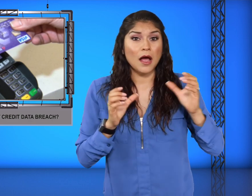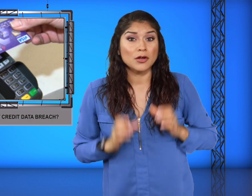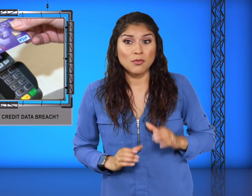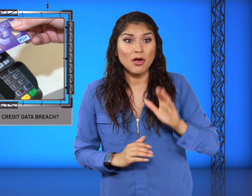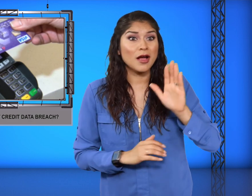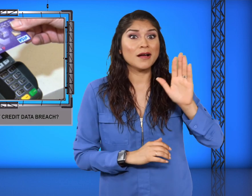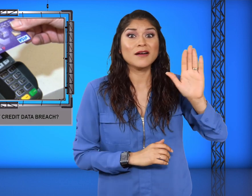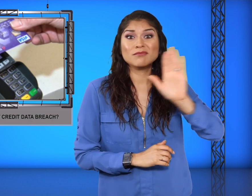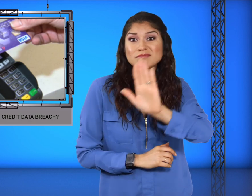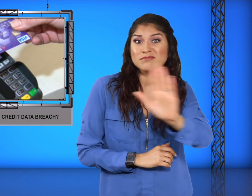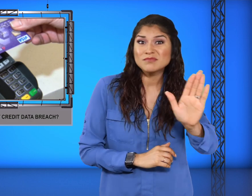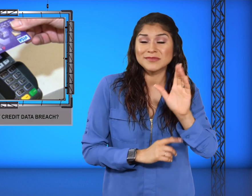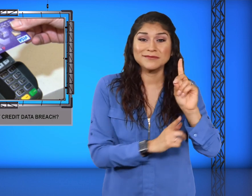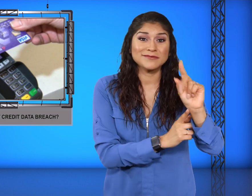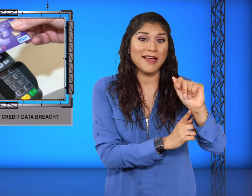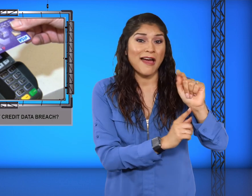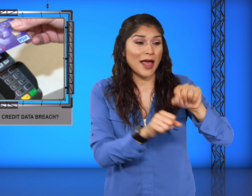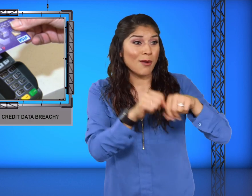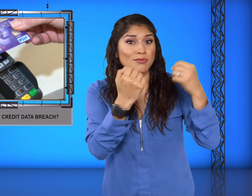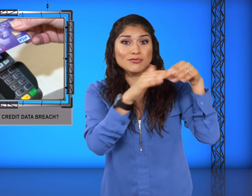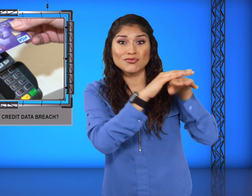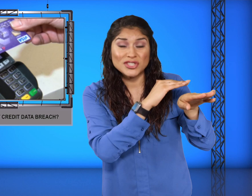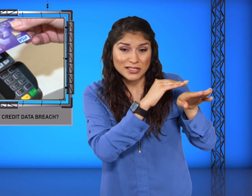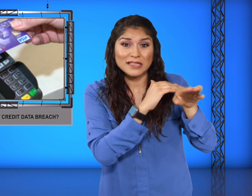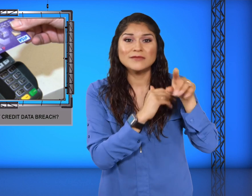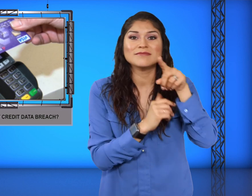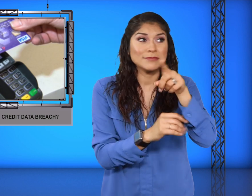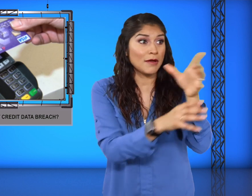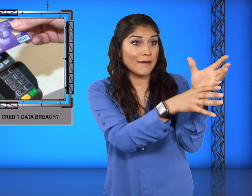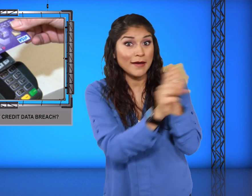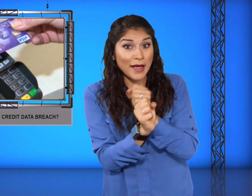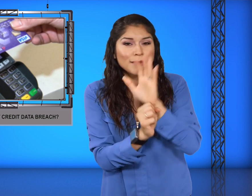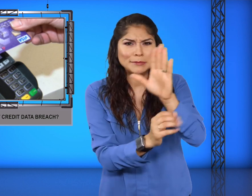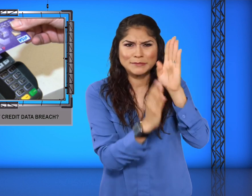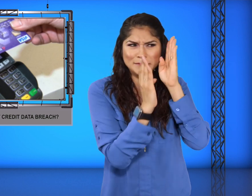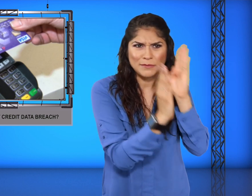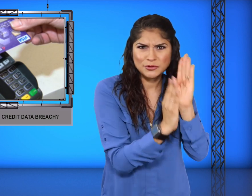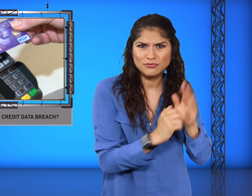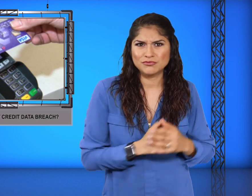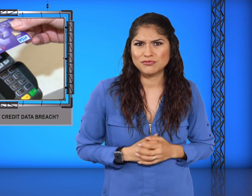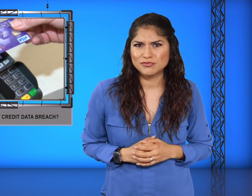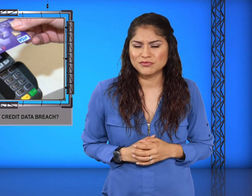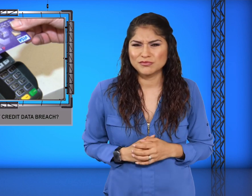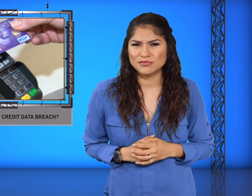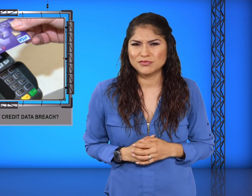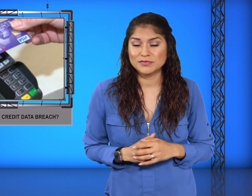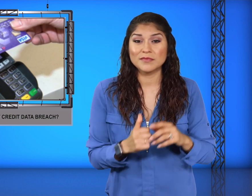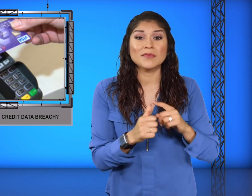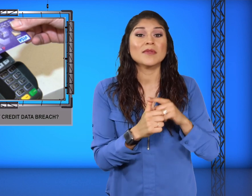The company notified its customers of the data breach.